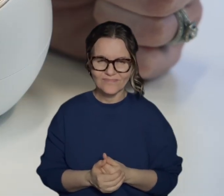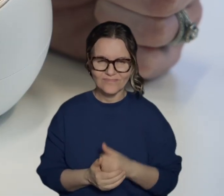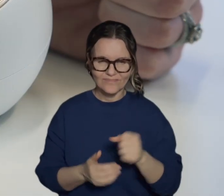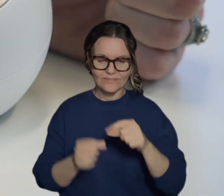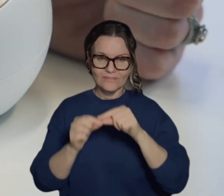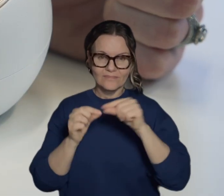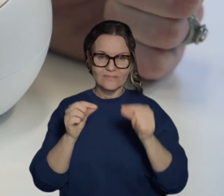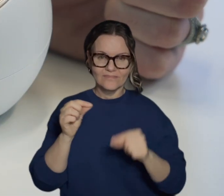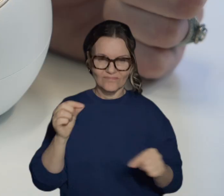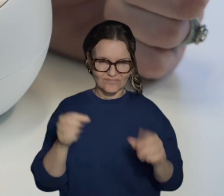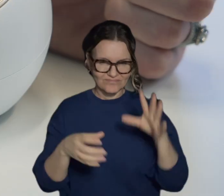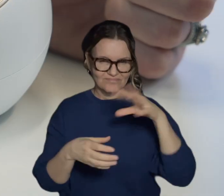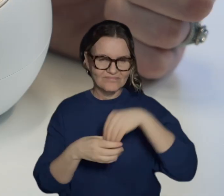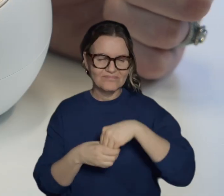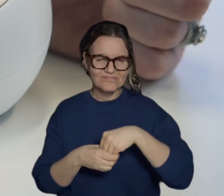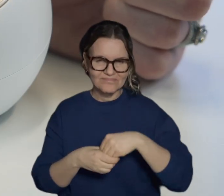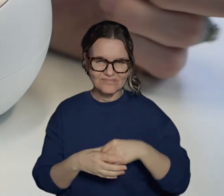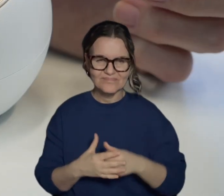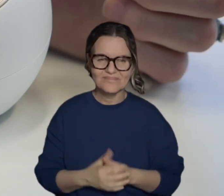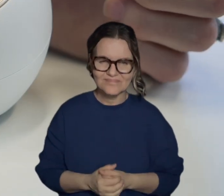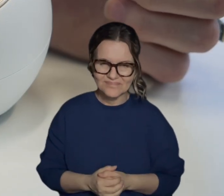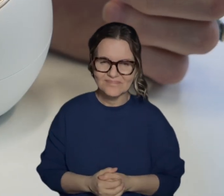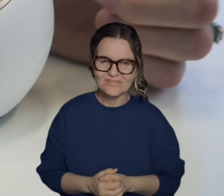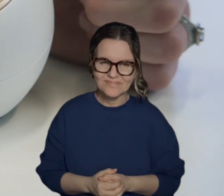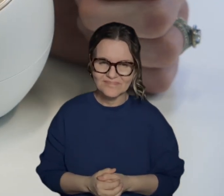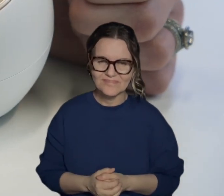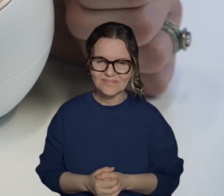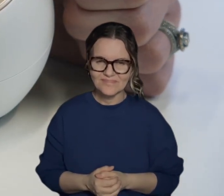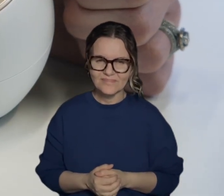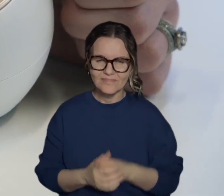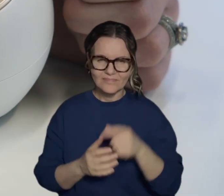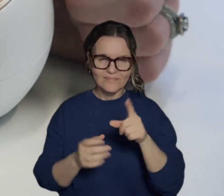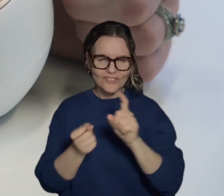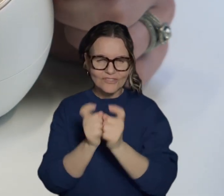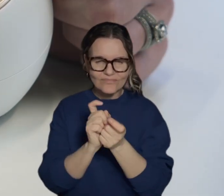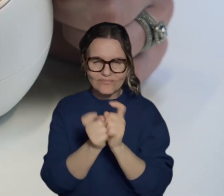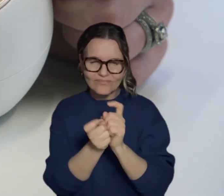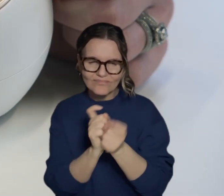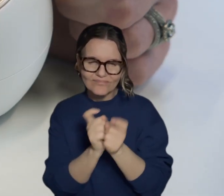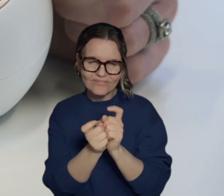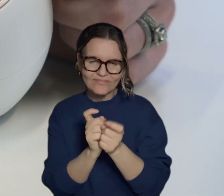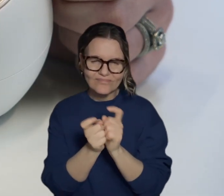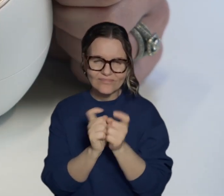pump on for single pumping and for double pumping both sets of tubing both collection kits and you